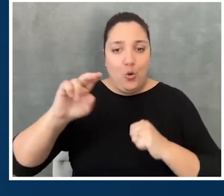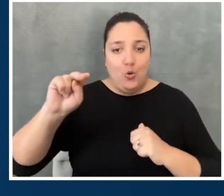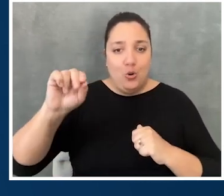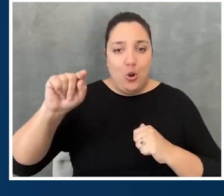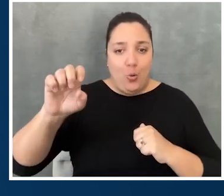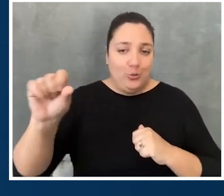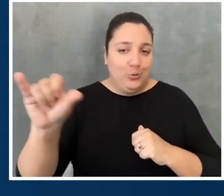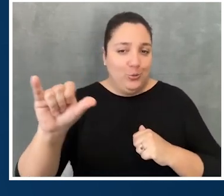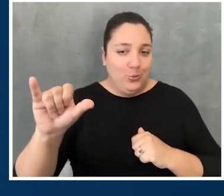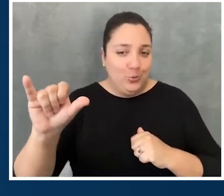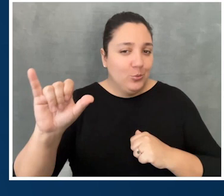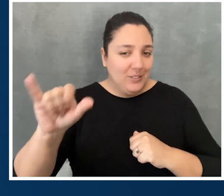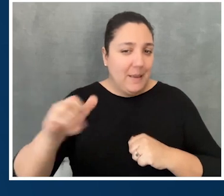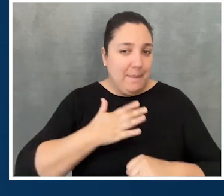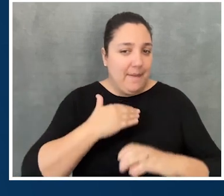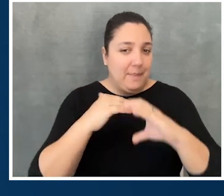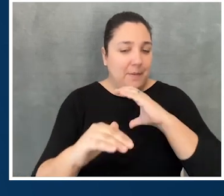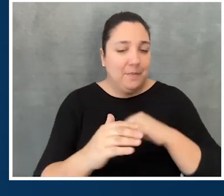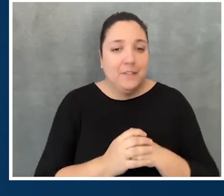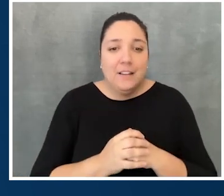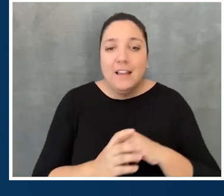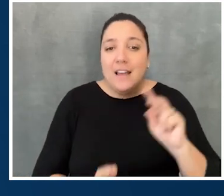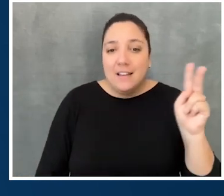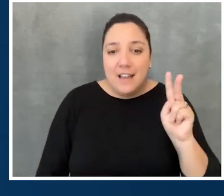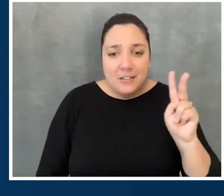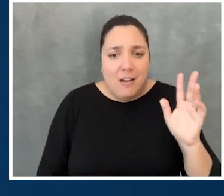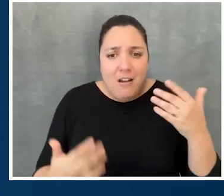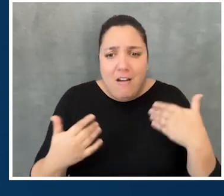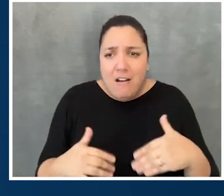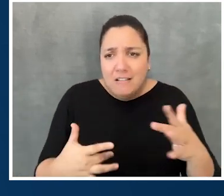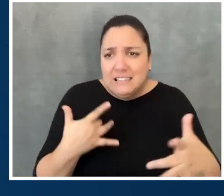Okay, great. Thank you. (chuckles) This is such an exciting project.